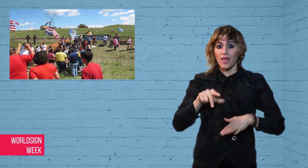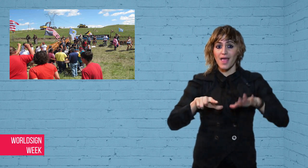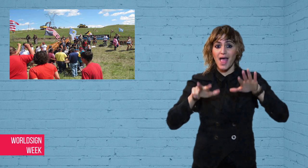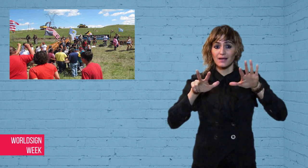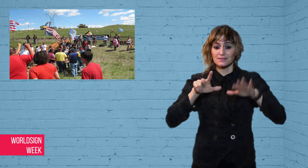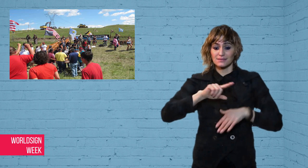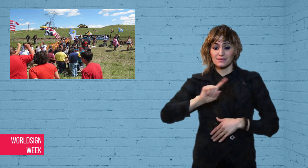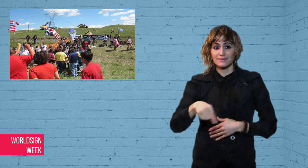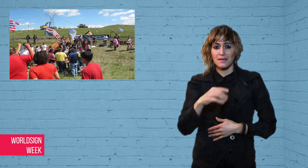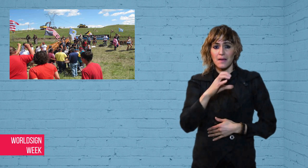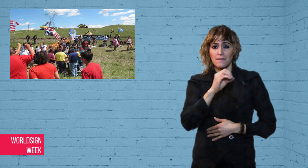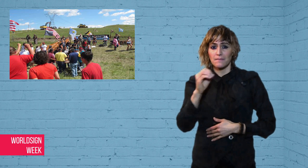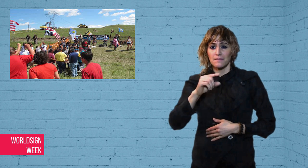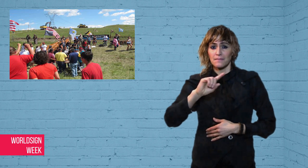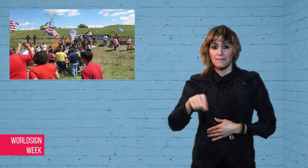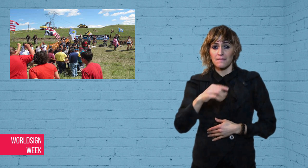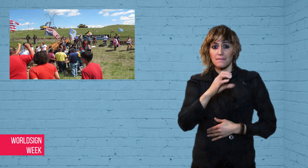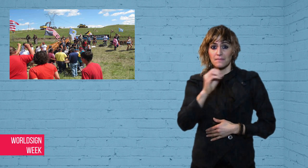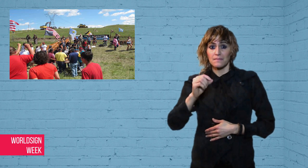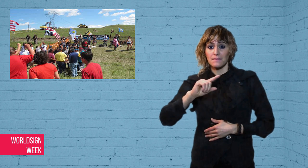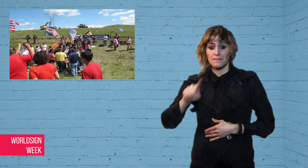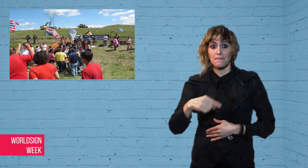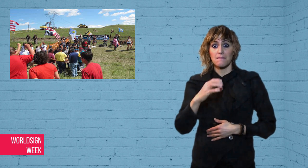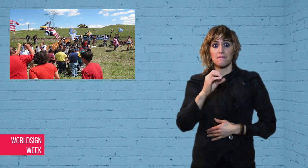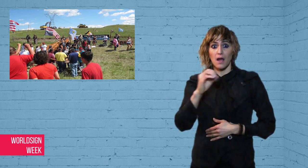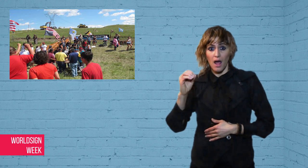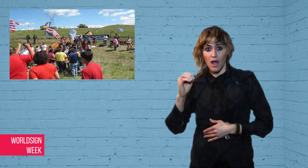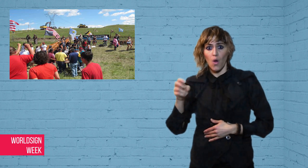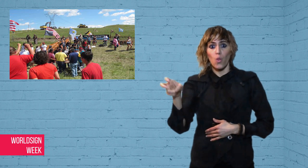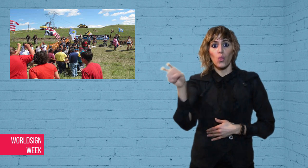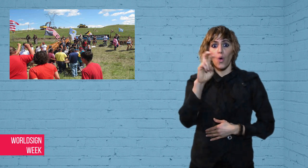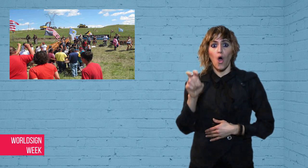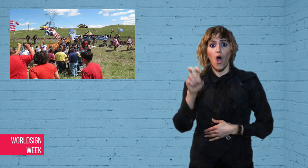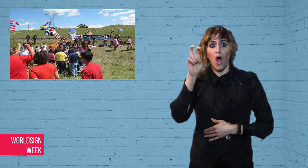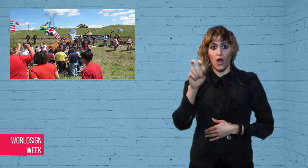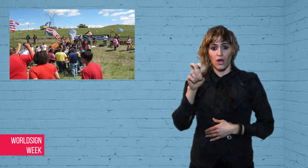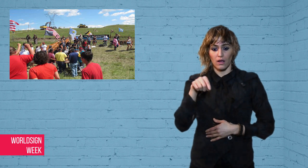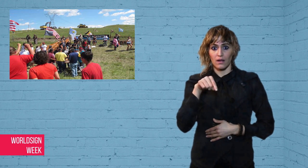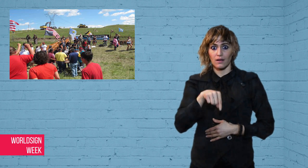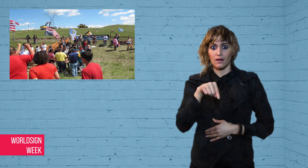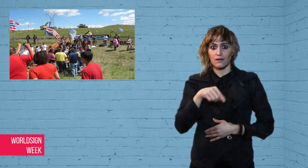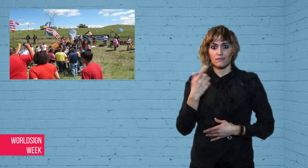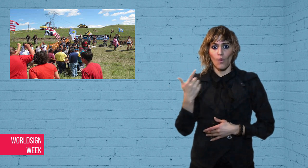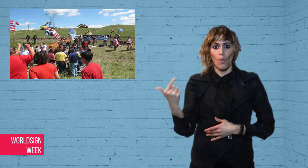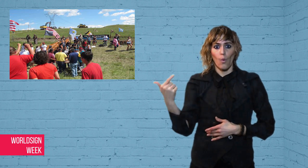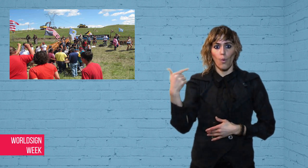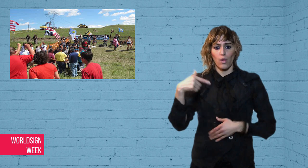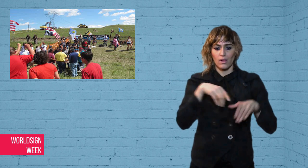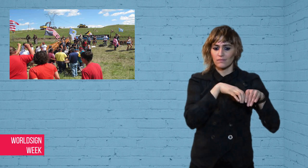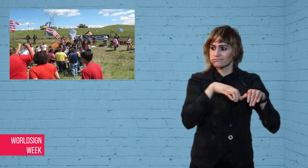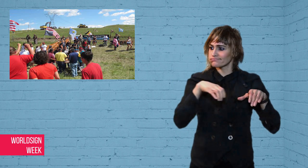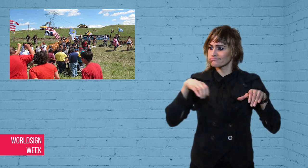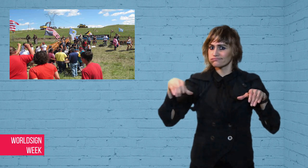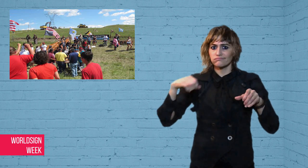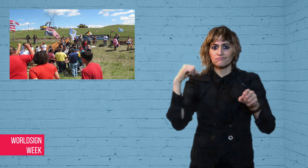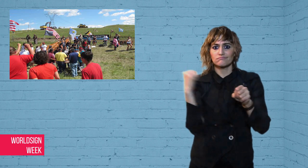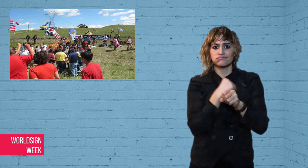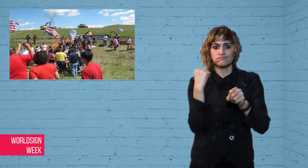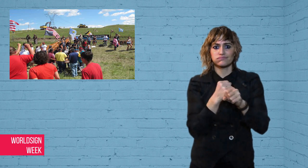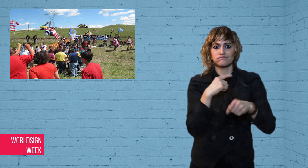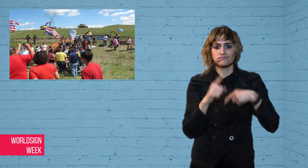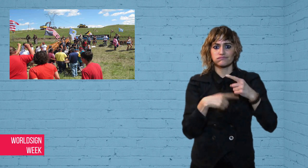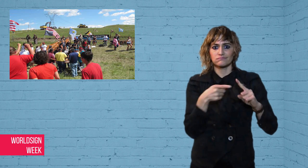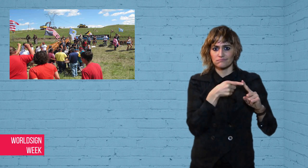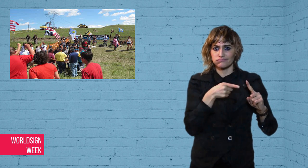to prevent a $3.8 billion USD oil